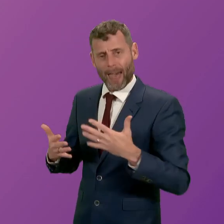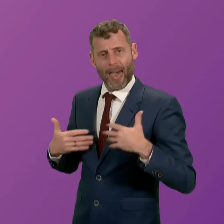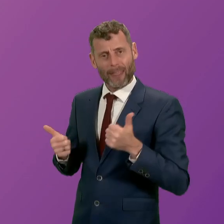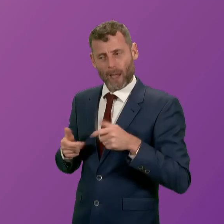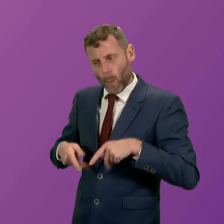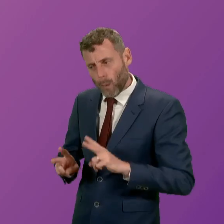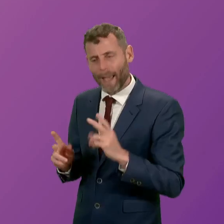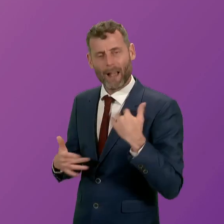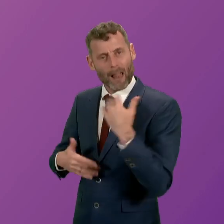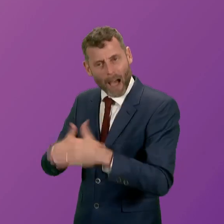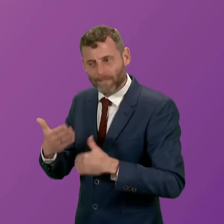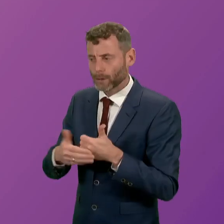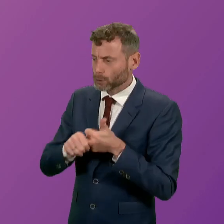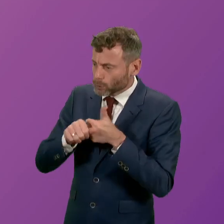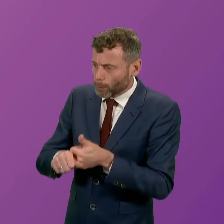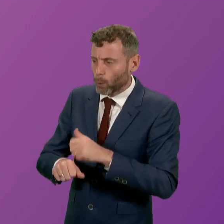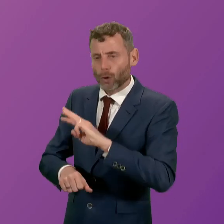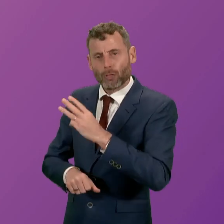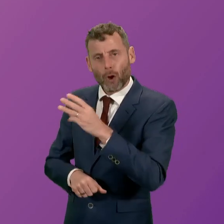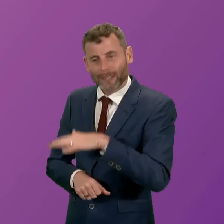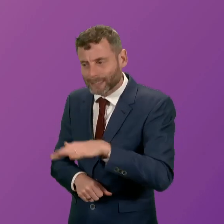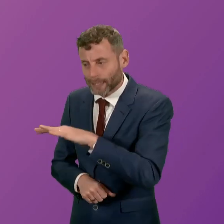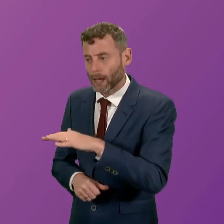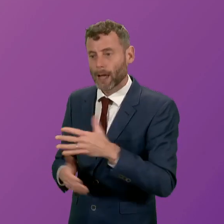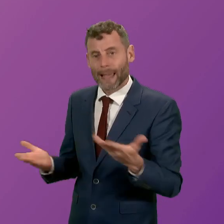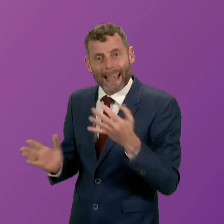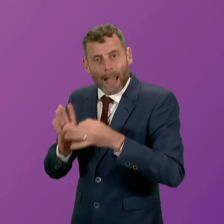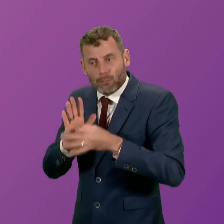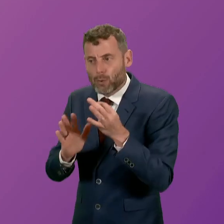supporting the third sector and improving access to sport and physical activity? If the Scottish